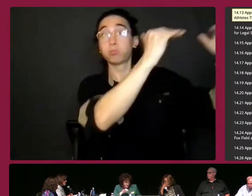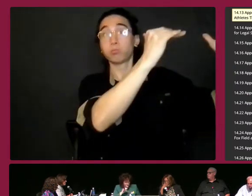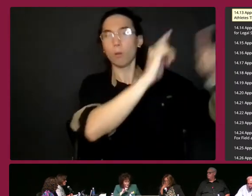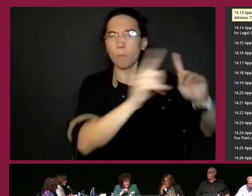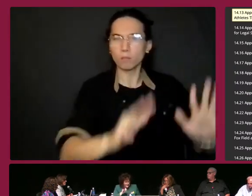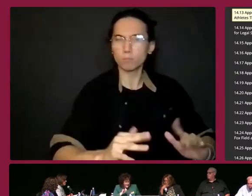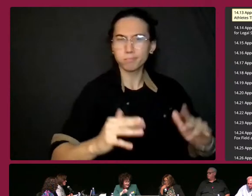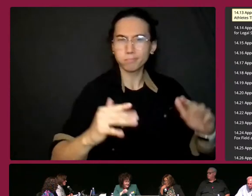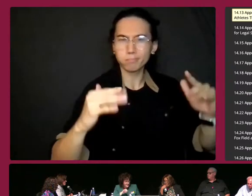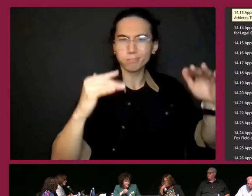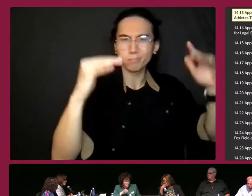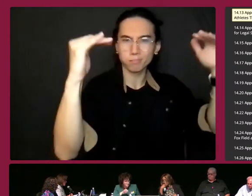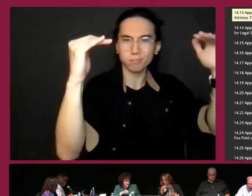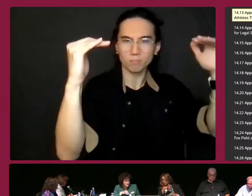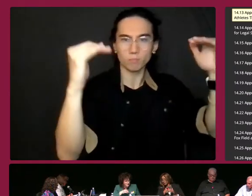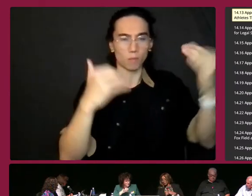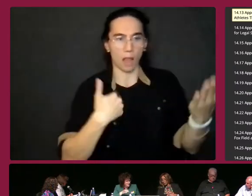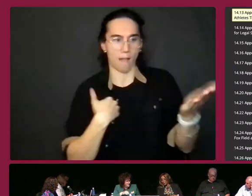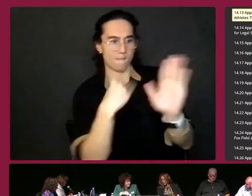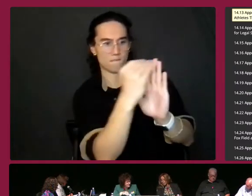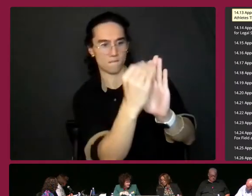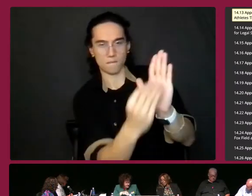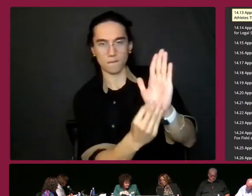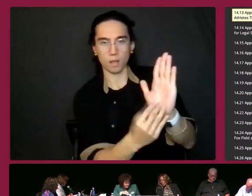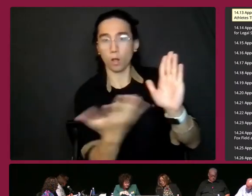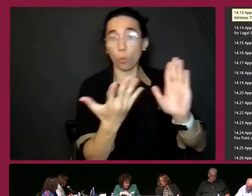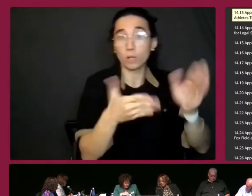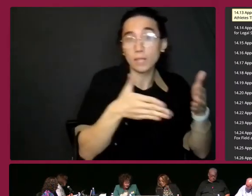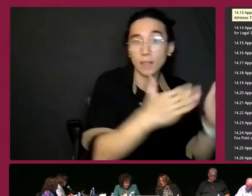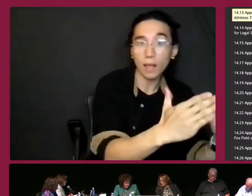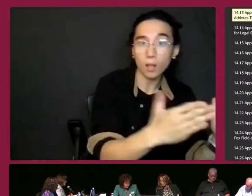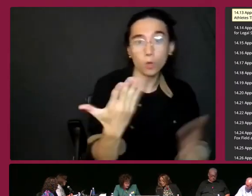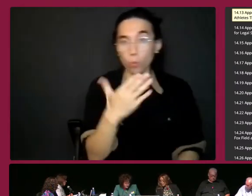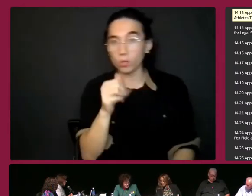scripted what they can and cannot do medically, what kind of medications they can and cannot advise.